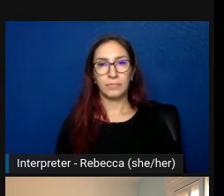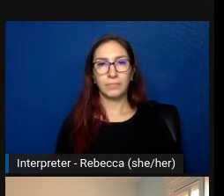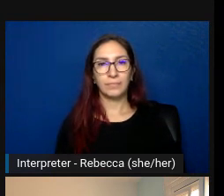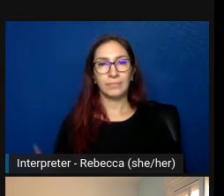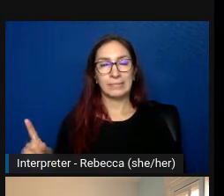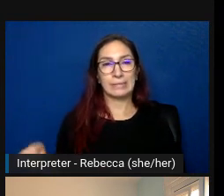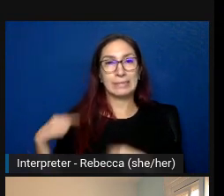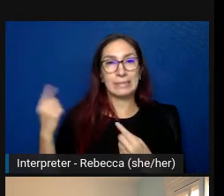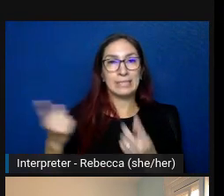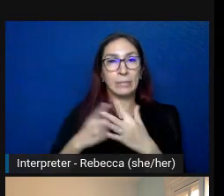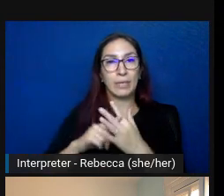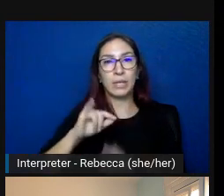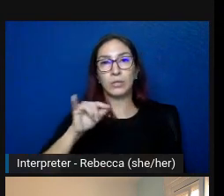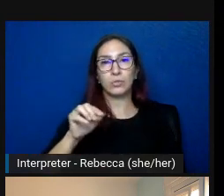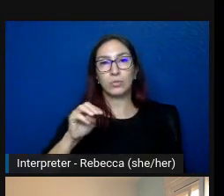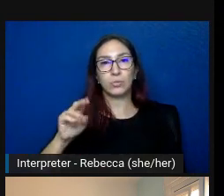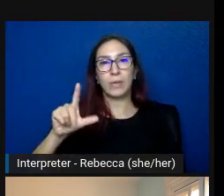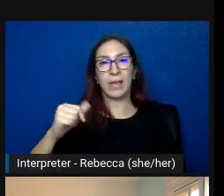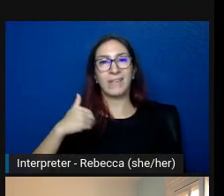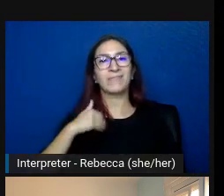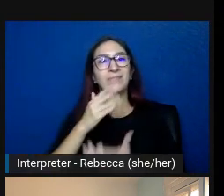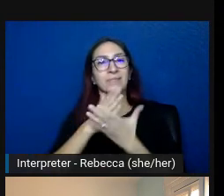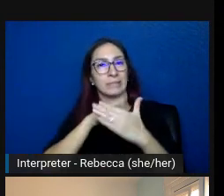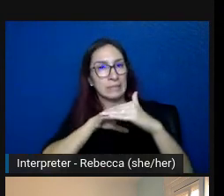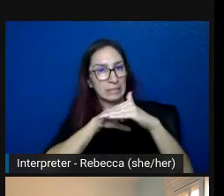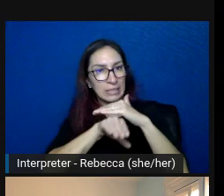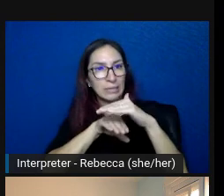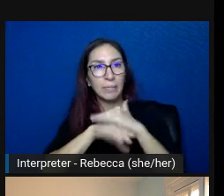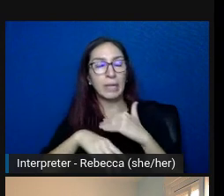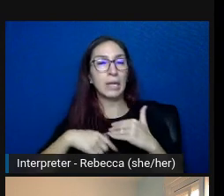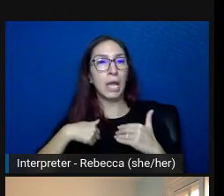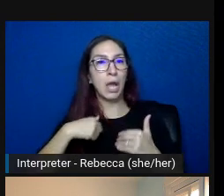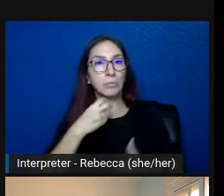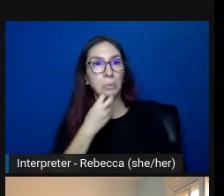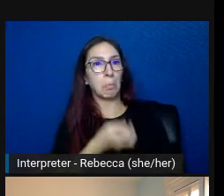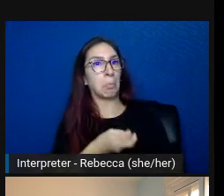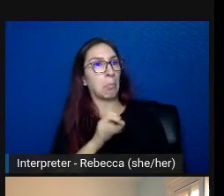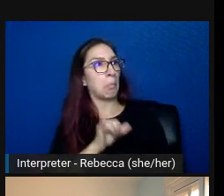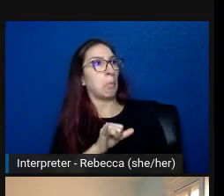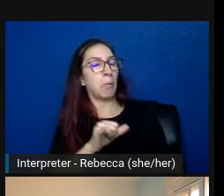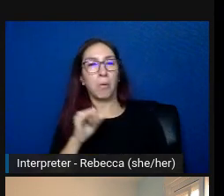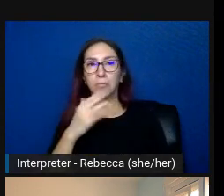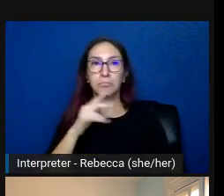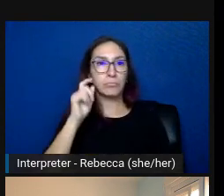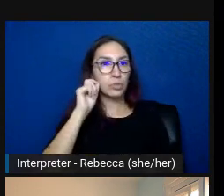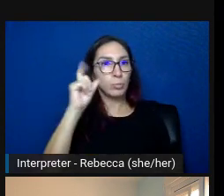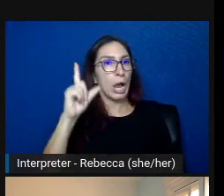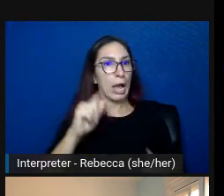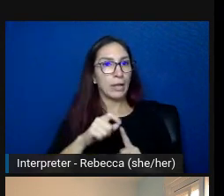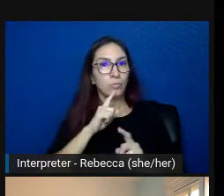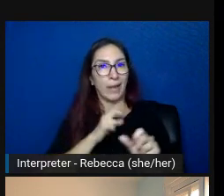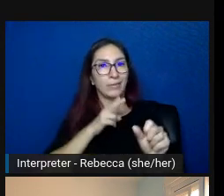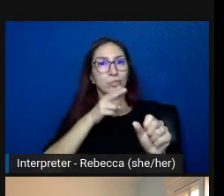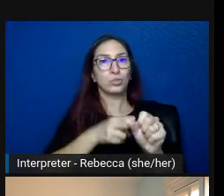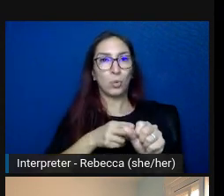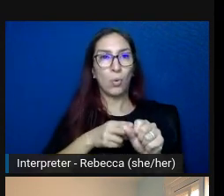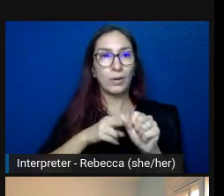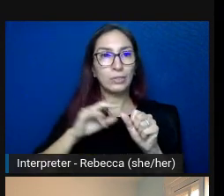Actually, I was surprised when I started learning about this because I have been involved in Joomla, have been using Joomla